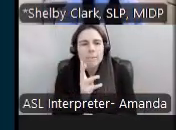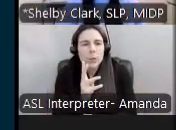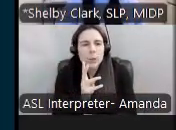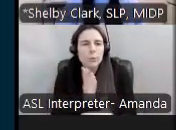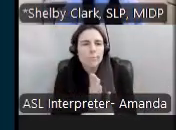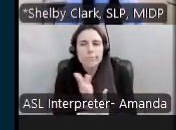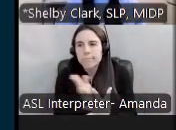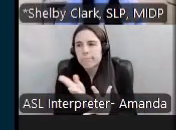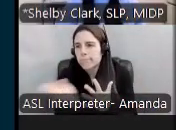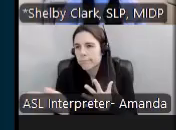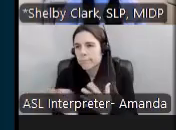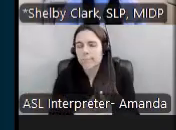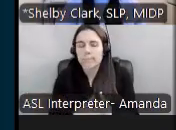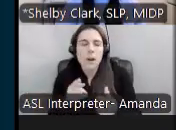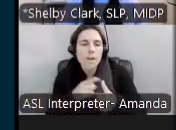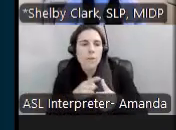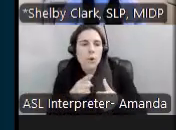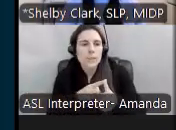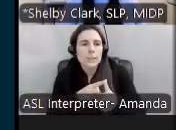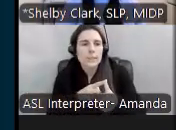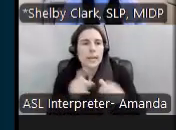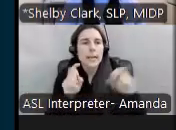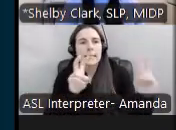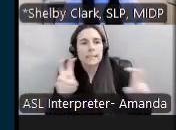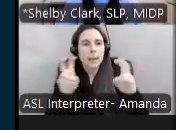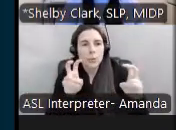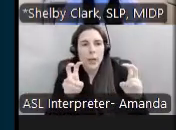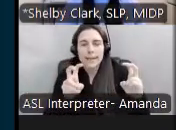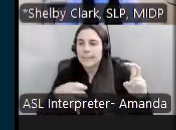The first one is a subject matter expert. Today, we're